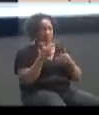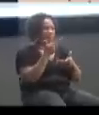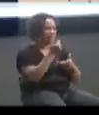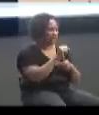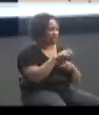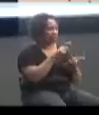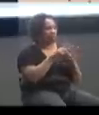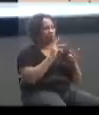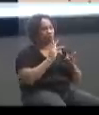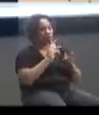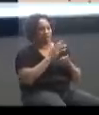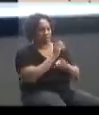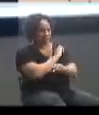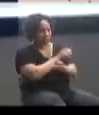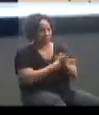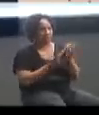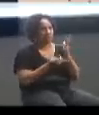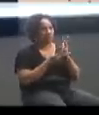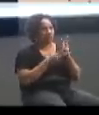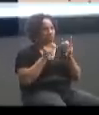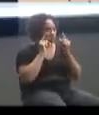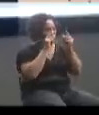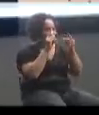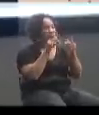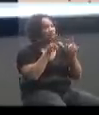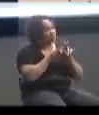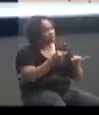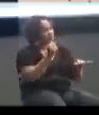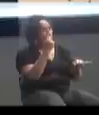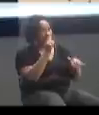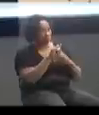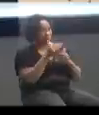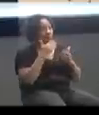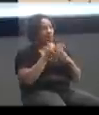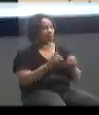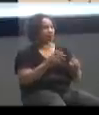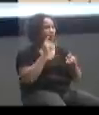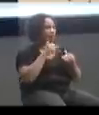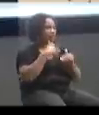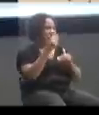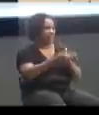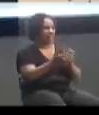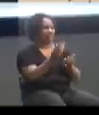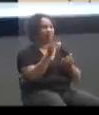ENERGY EFFICIENCY GOALS. AT THE SAME TIME IT'S A GREAT OPPORTUNITY FOR NEXT-GENERATION